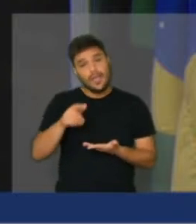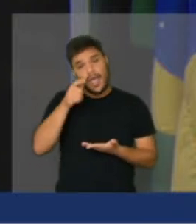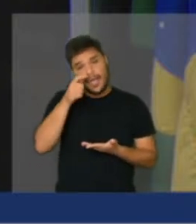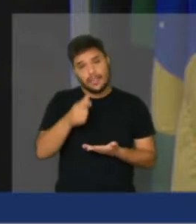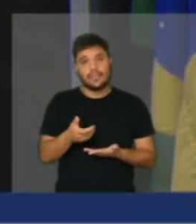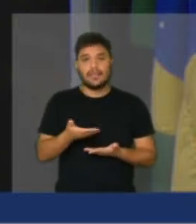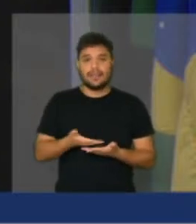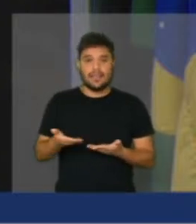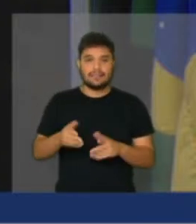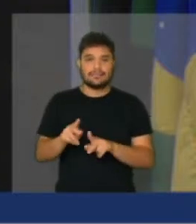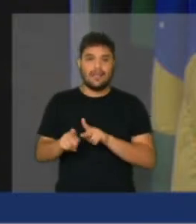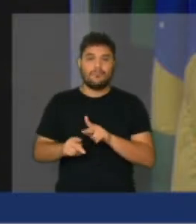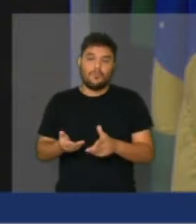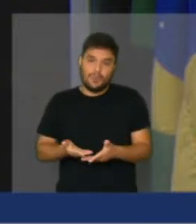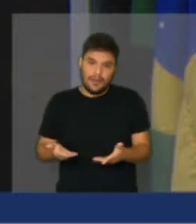POPULAÇÃO LOCAL DE CADA MUNICÍPIO. ALÉM DISSO, NUNCA